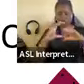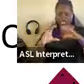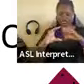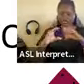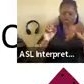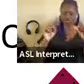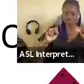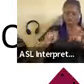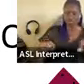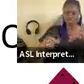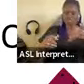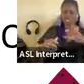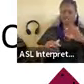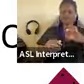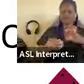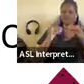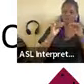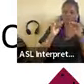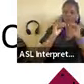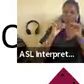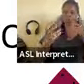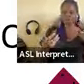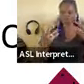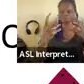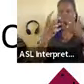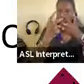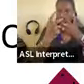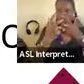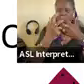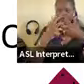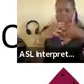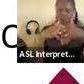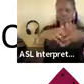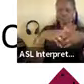between ourselves and also the walls between ourselves and our communities.